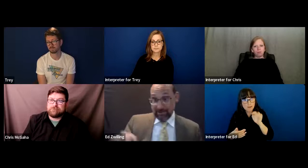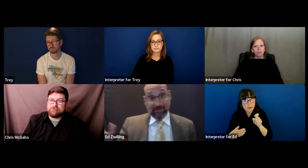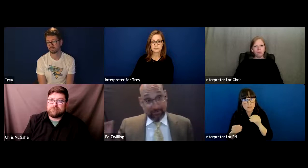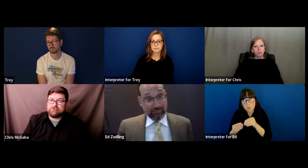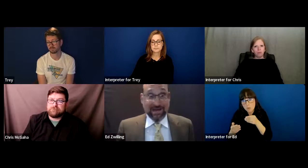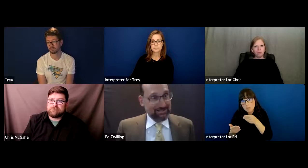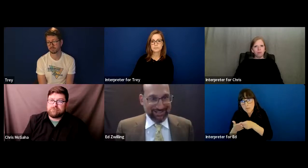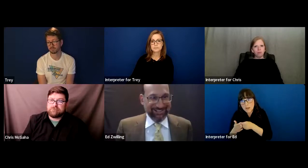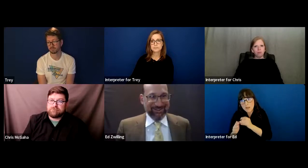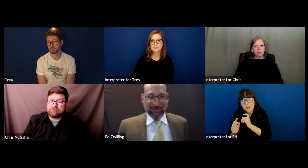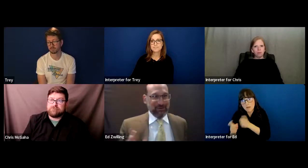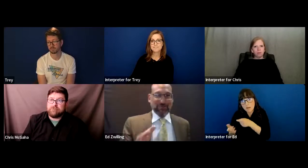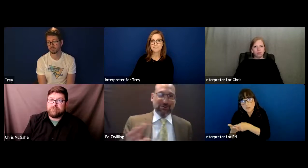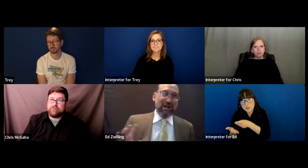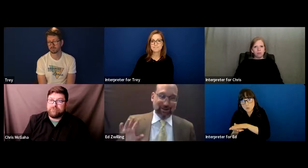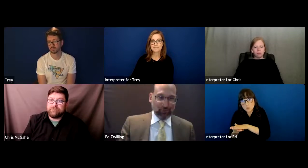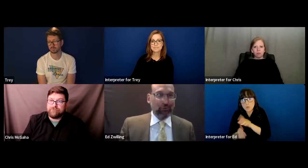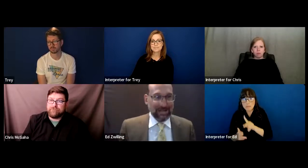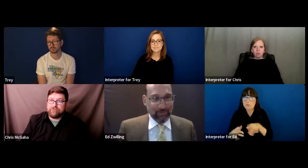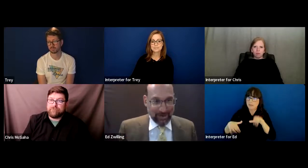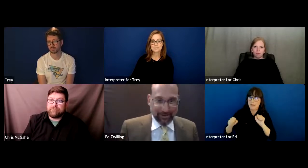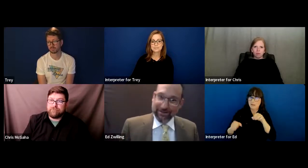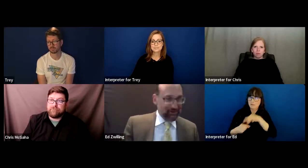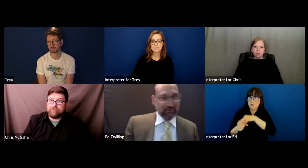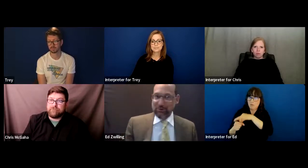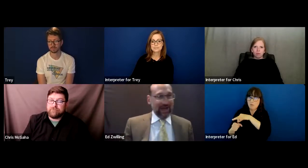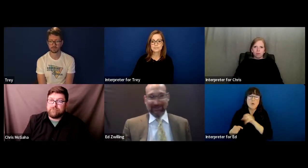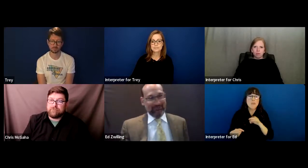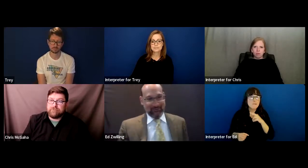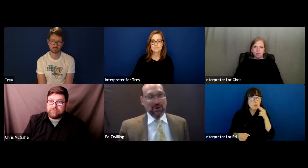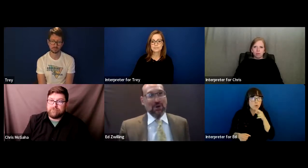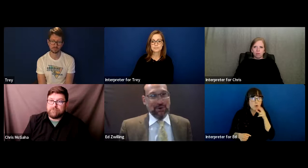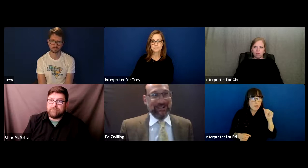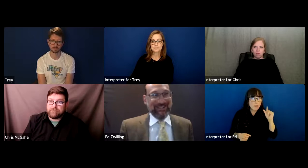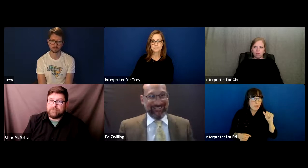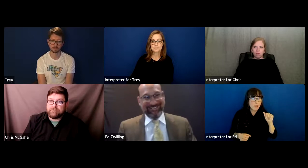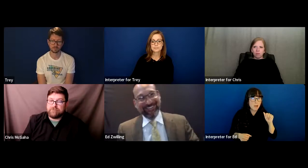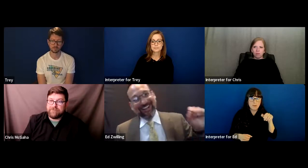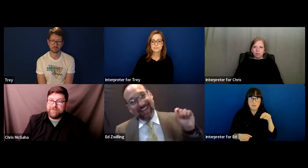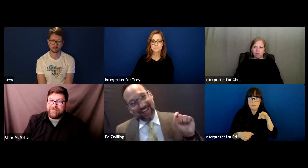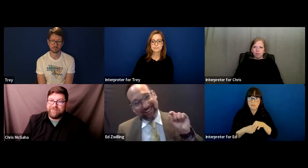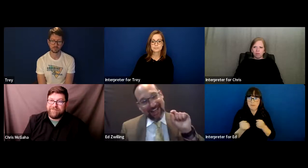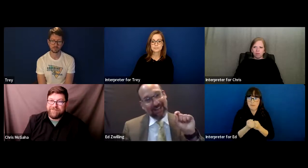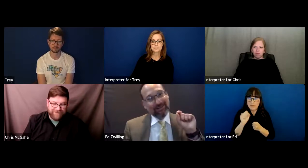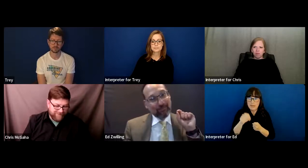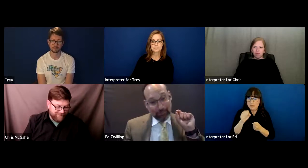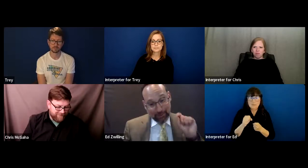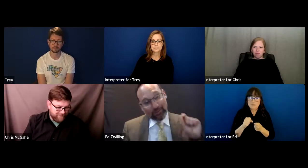schools, they vote yes, which if you're in rural Alabama, they don't do that, they vote no.